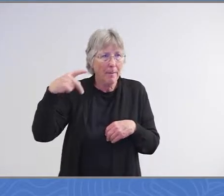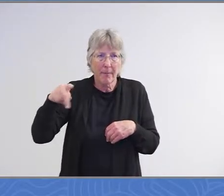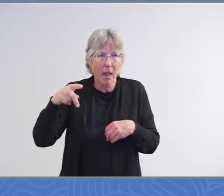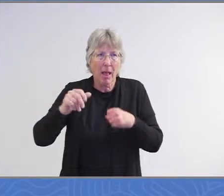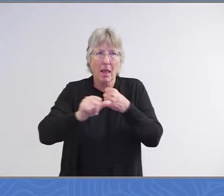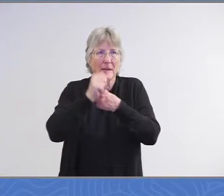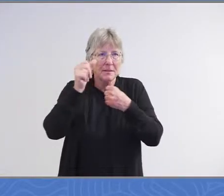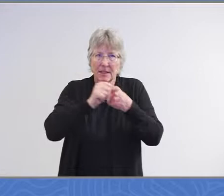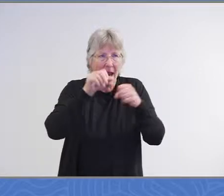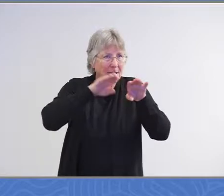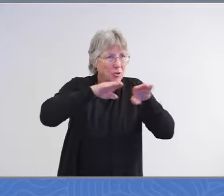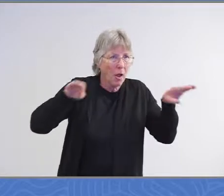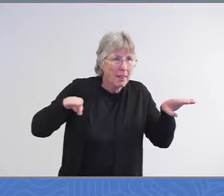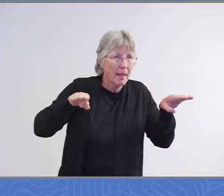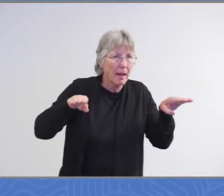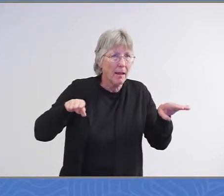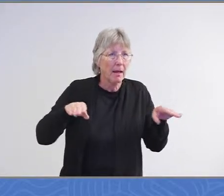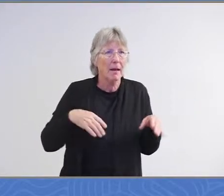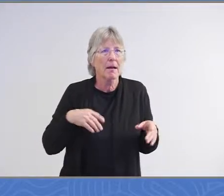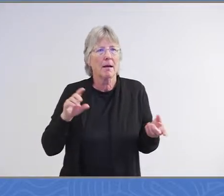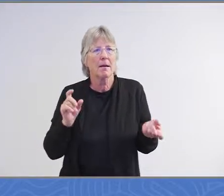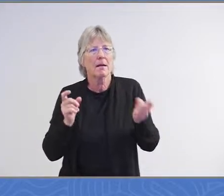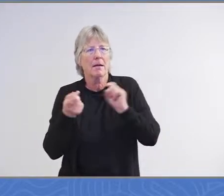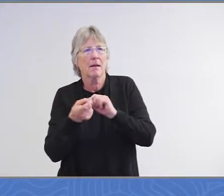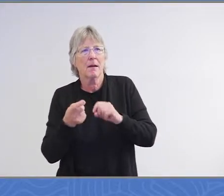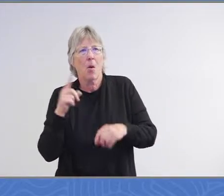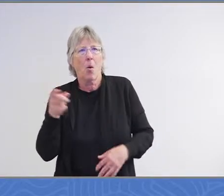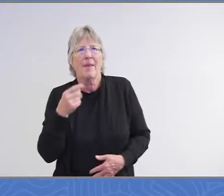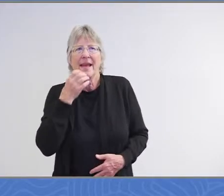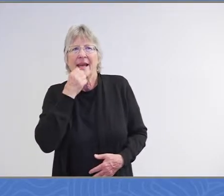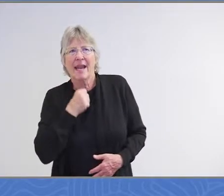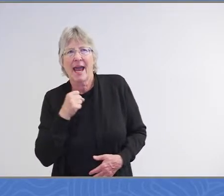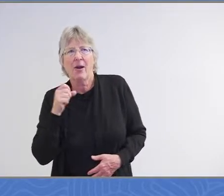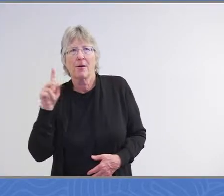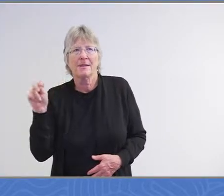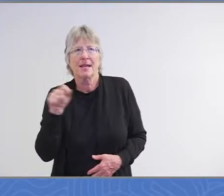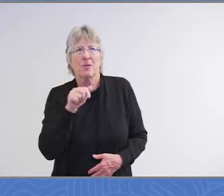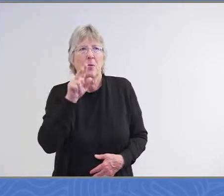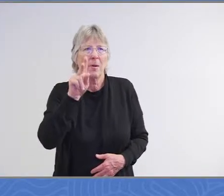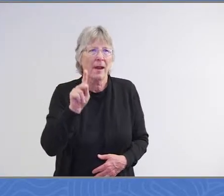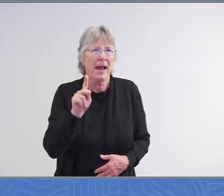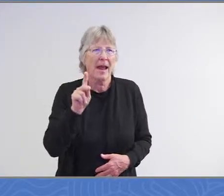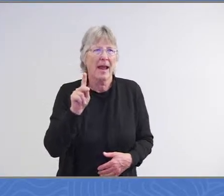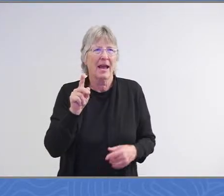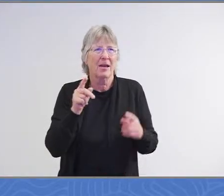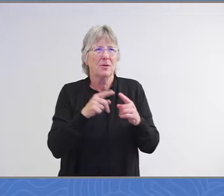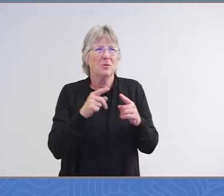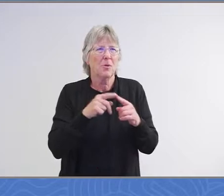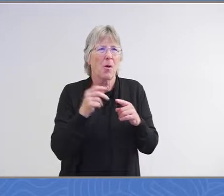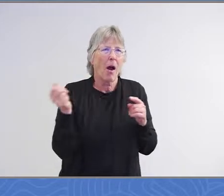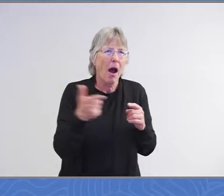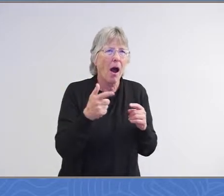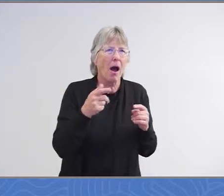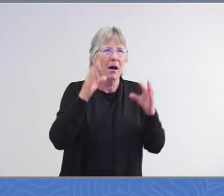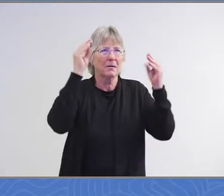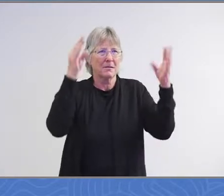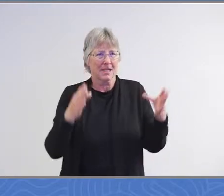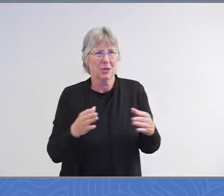Please change from caring for only TK to 12th grade teachers. Please show that you care for all teachers.